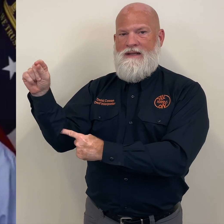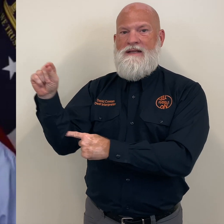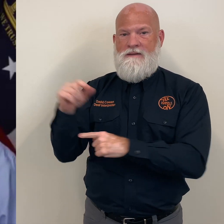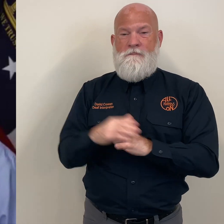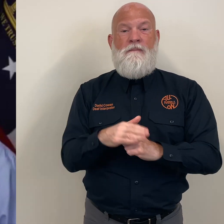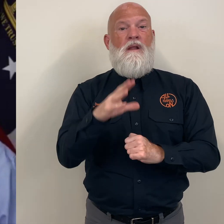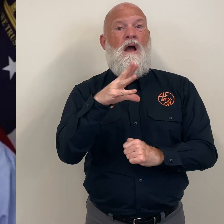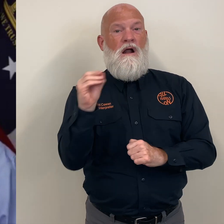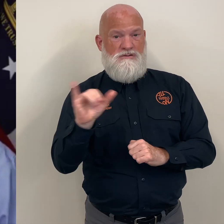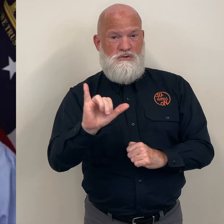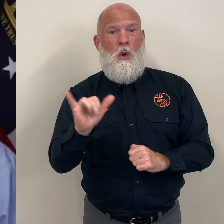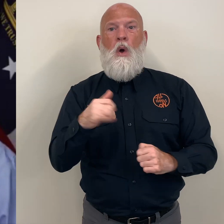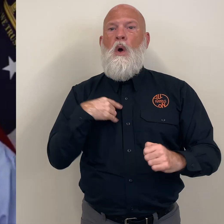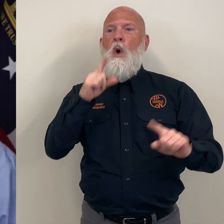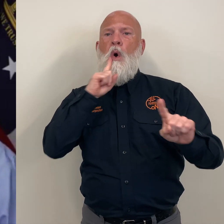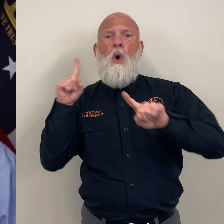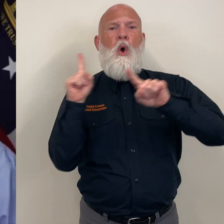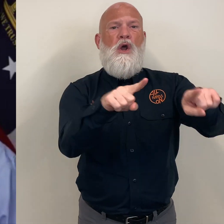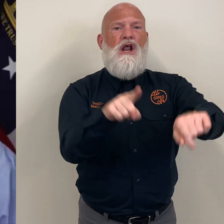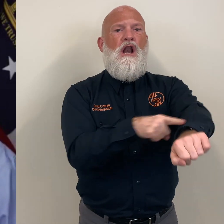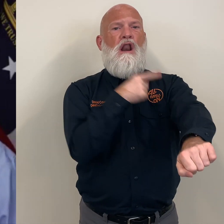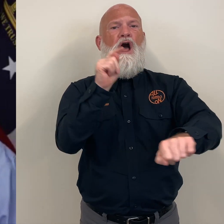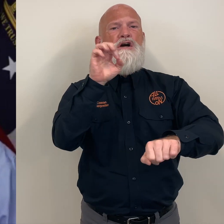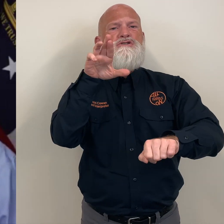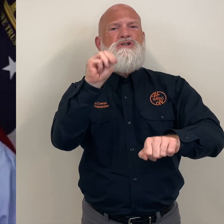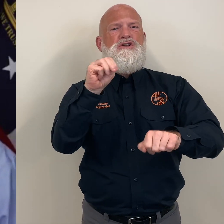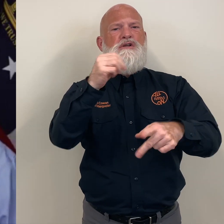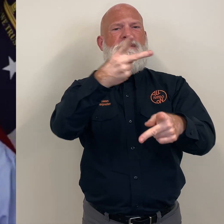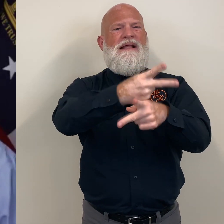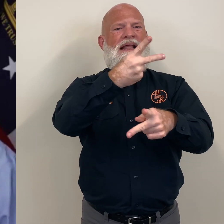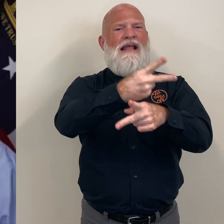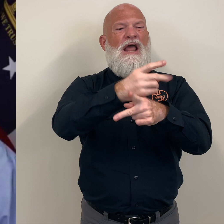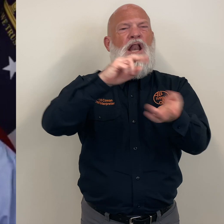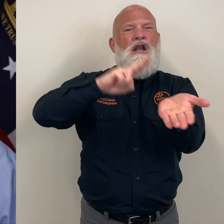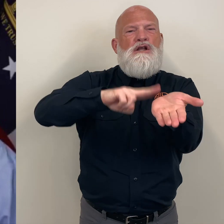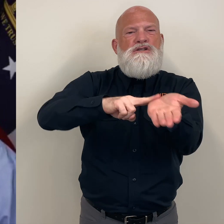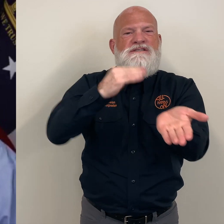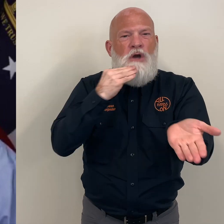long-term care facilities including nursing homes, personal care homes